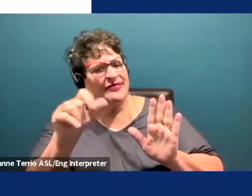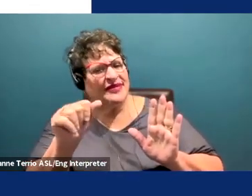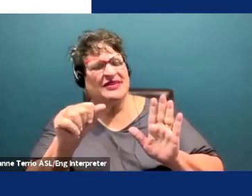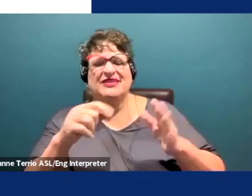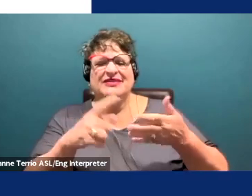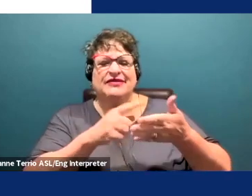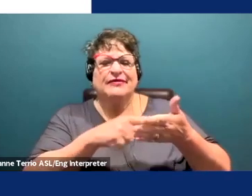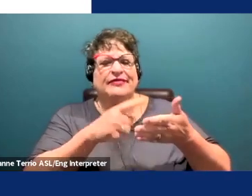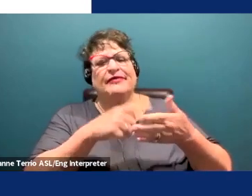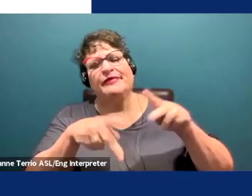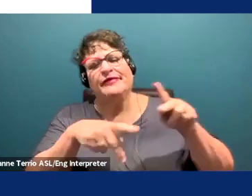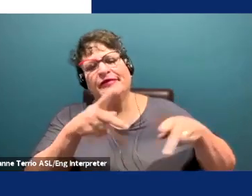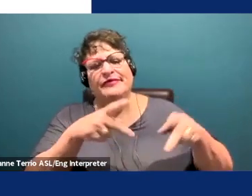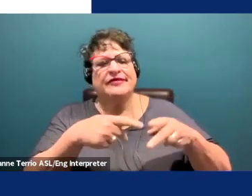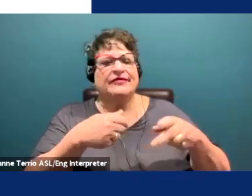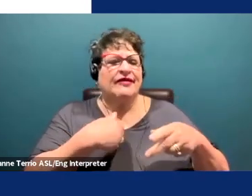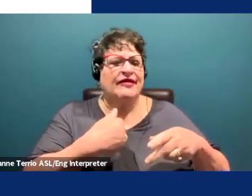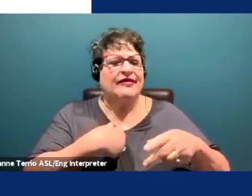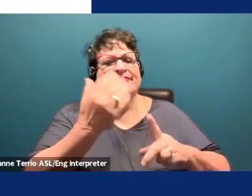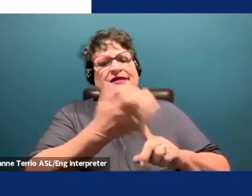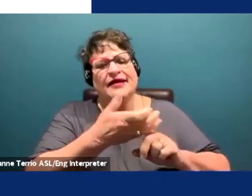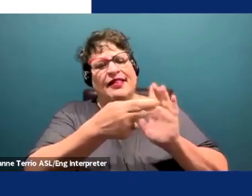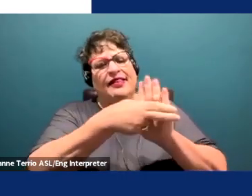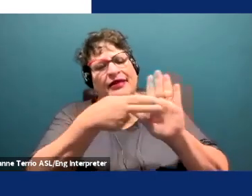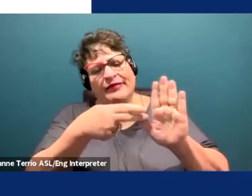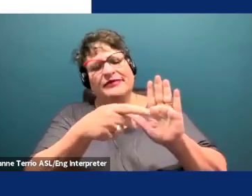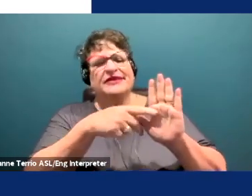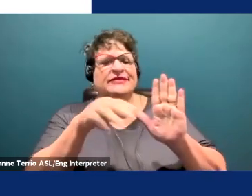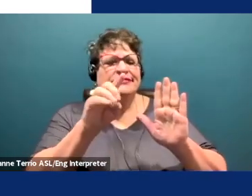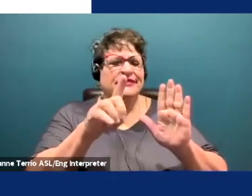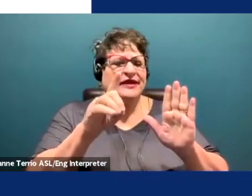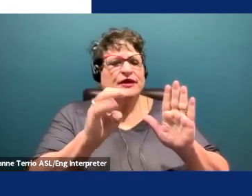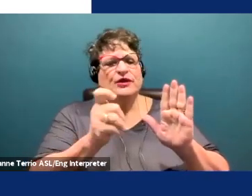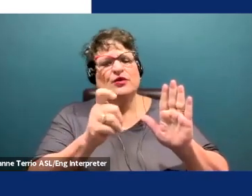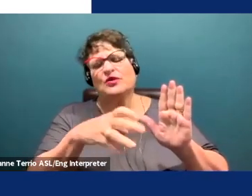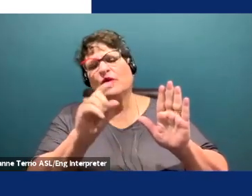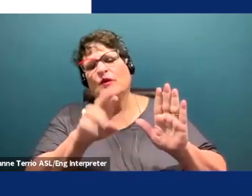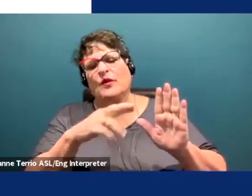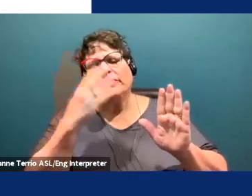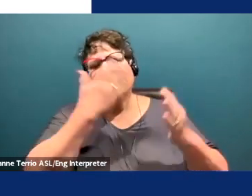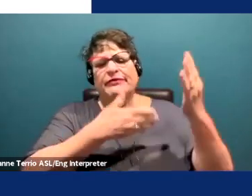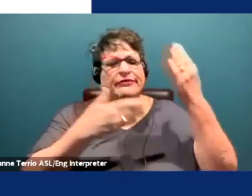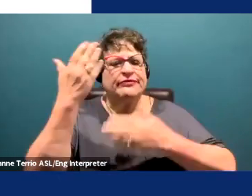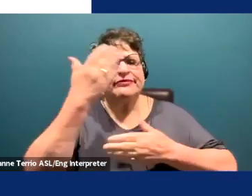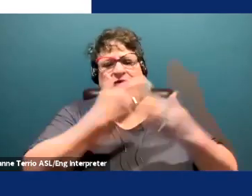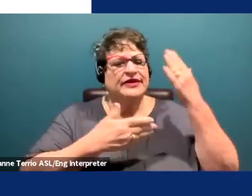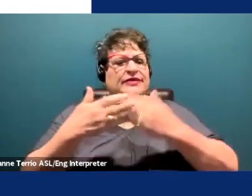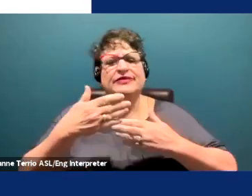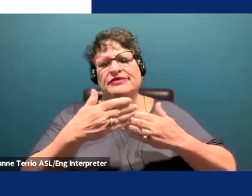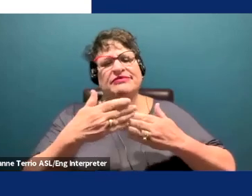diagnosis or sometimes their disability status has been missed. So you want to screen every client that you have for a disability.